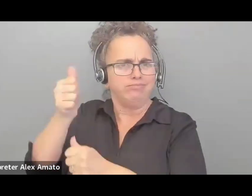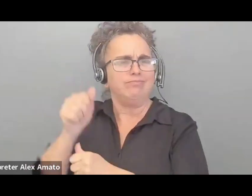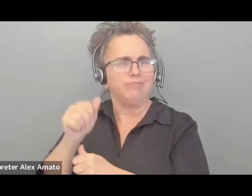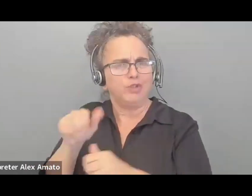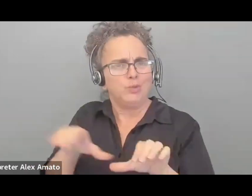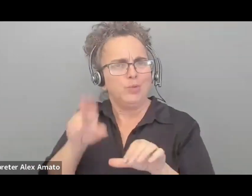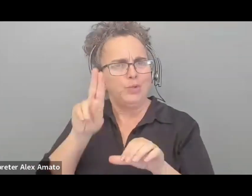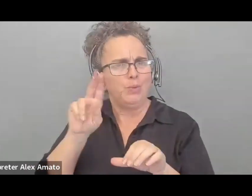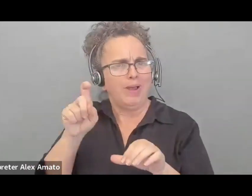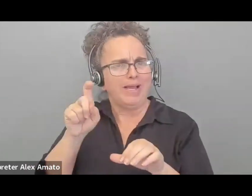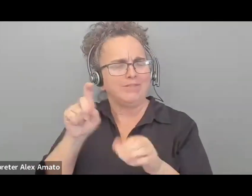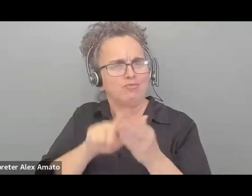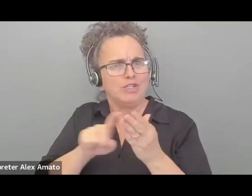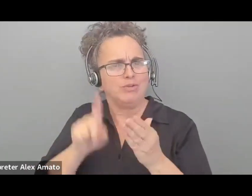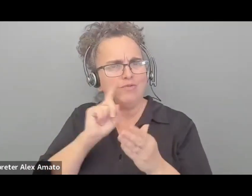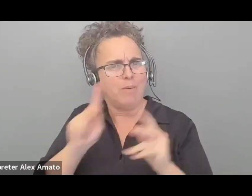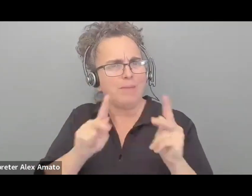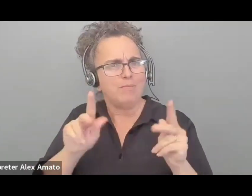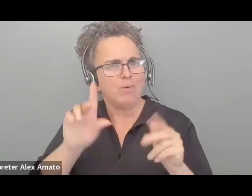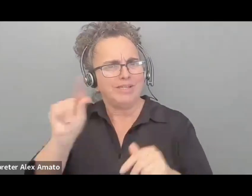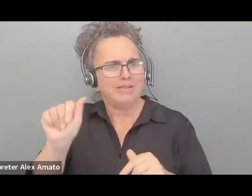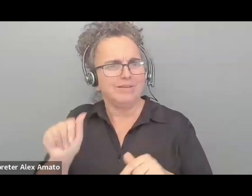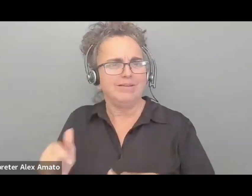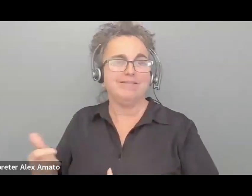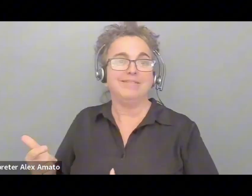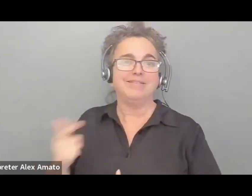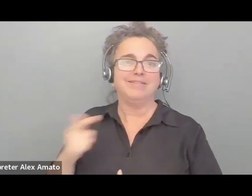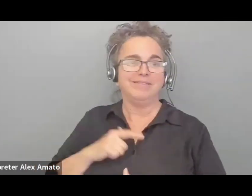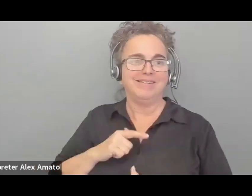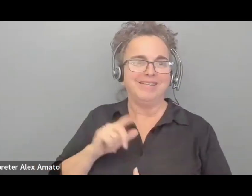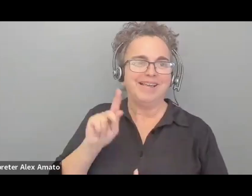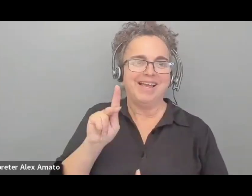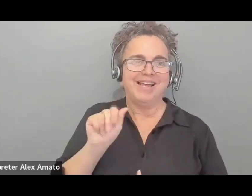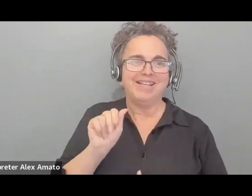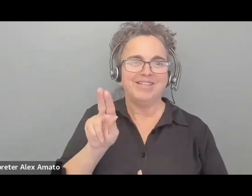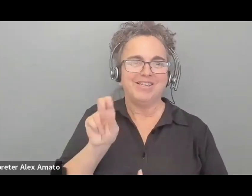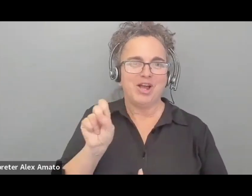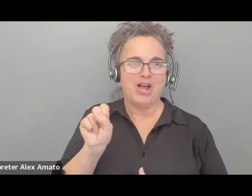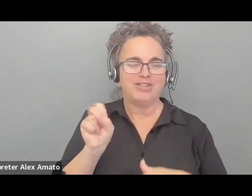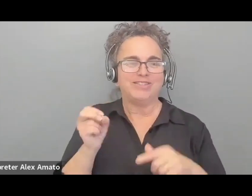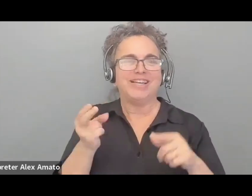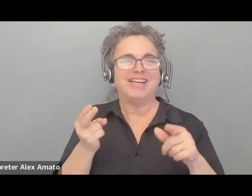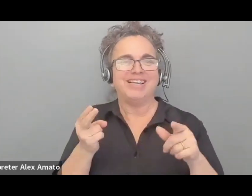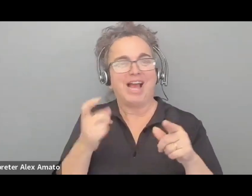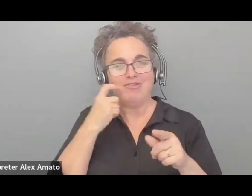This is Kaush. I just came off mute so I thought I should start really appreciate all